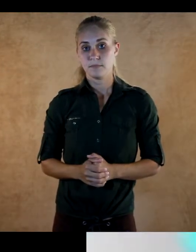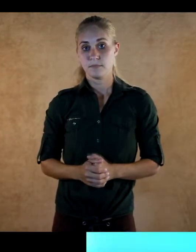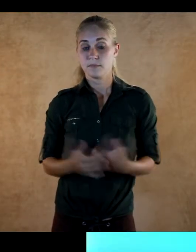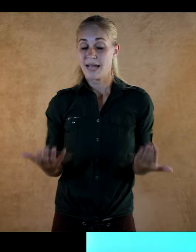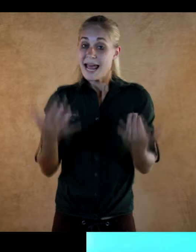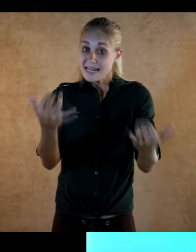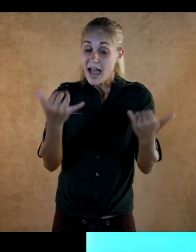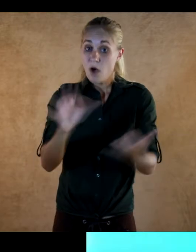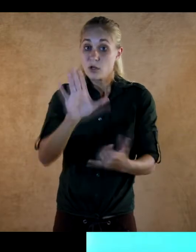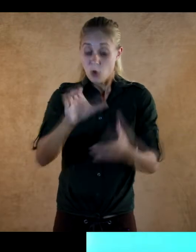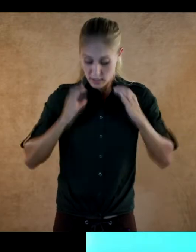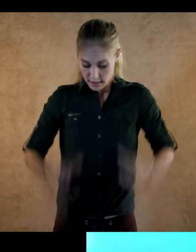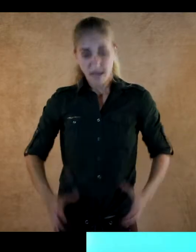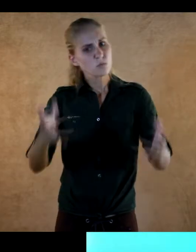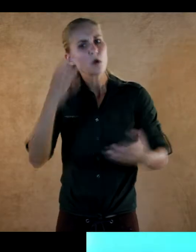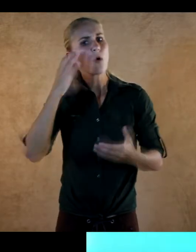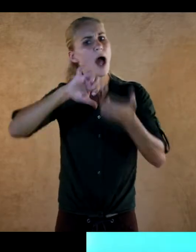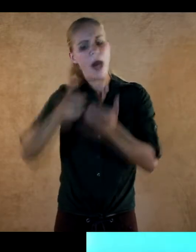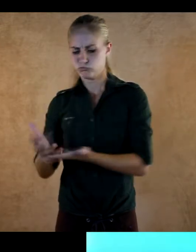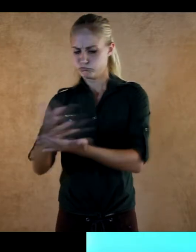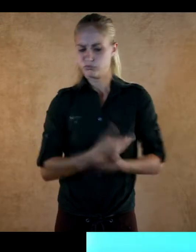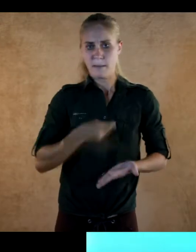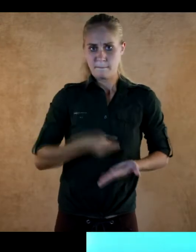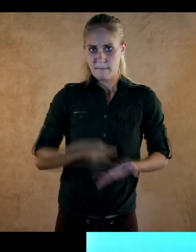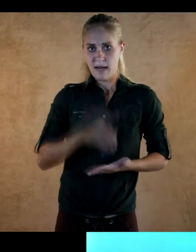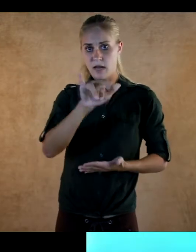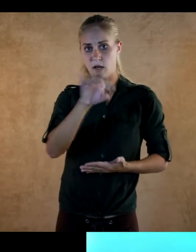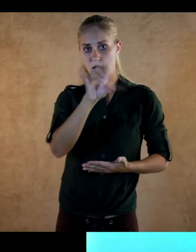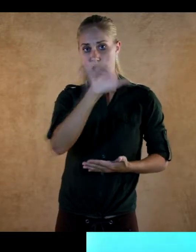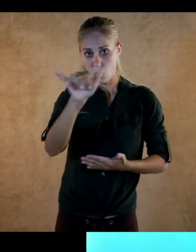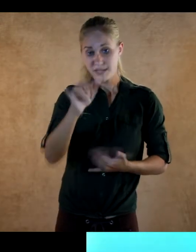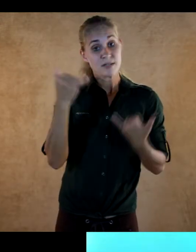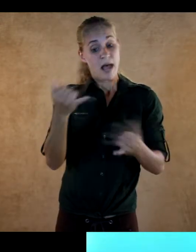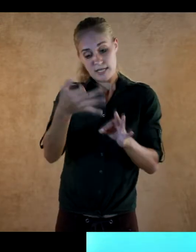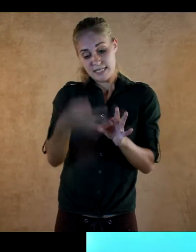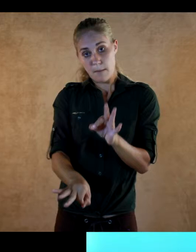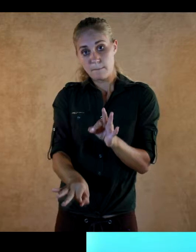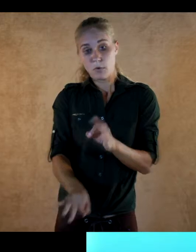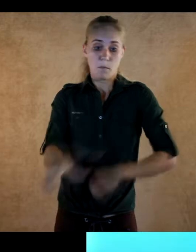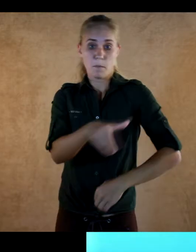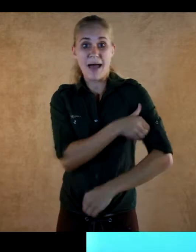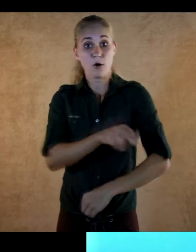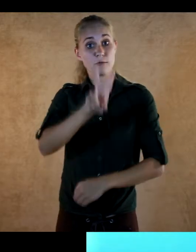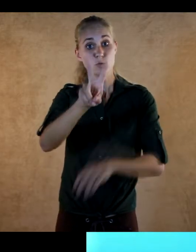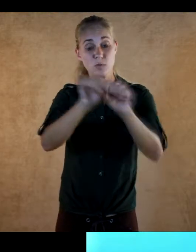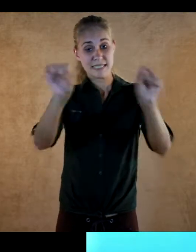At some point your guests are going to want to know how to make money with Yoli so let's go over the super simple Yoli Power of 2 System.